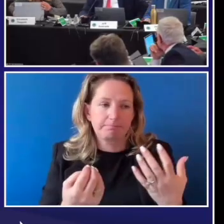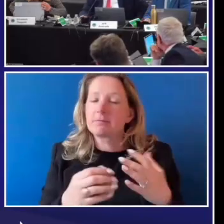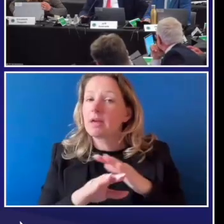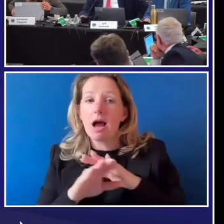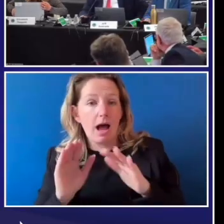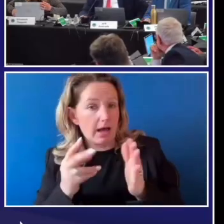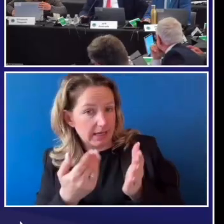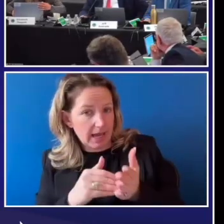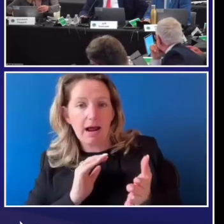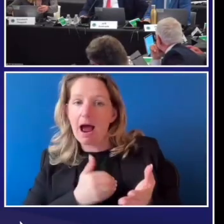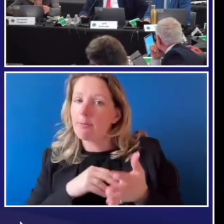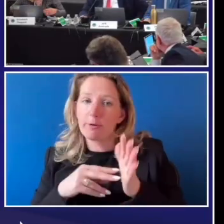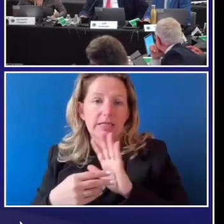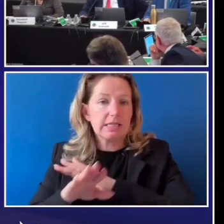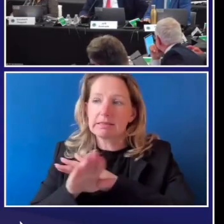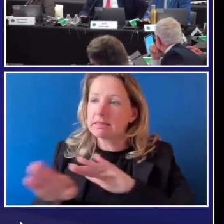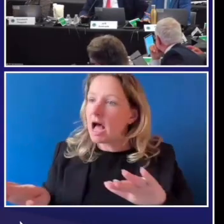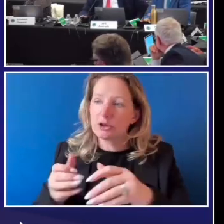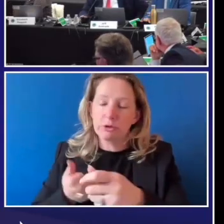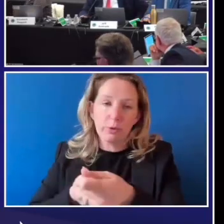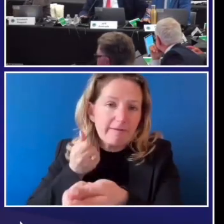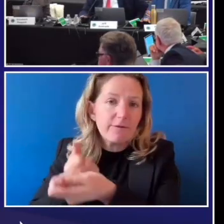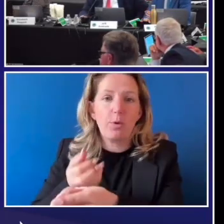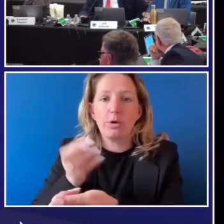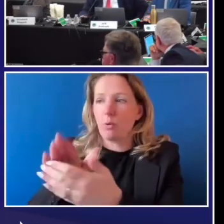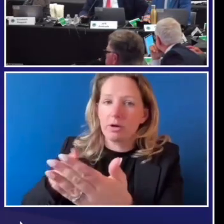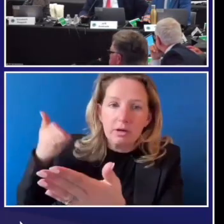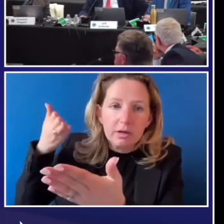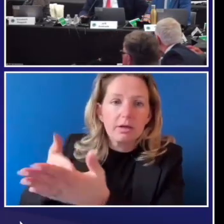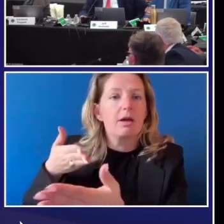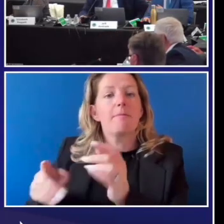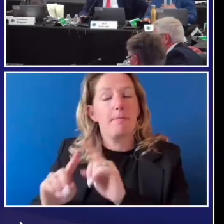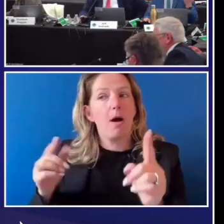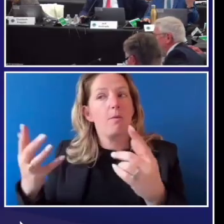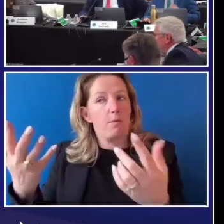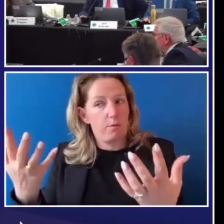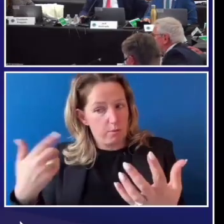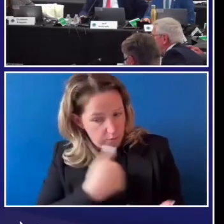We're not stepping into their shoes here, but we do want to acknowledge that it exists and that there are, you know, interest within that field.